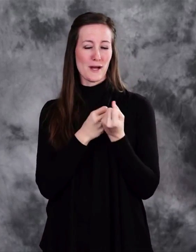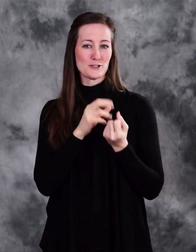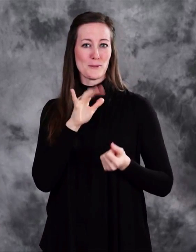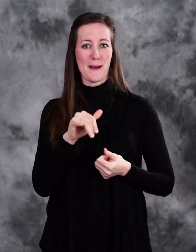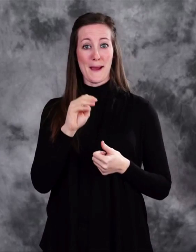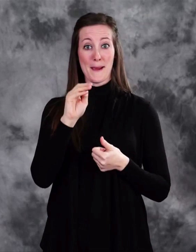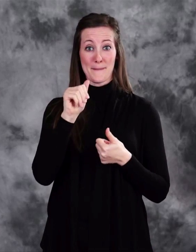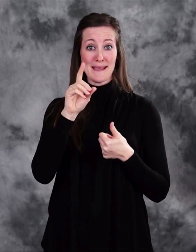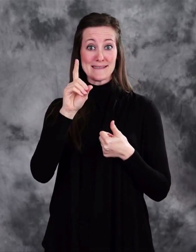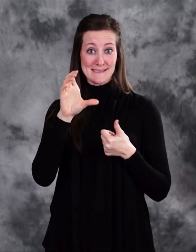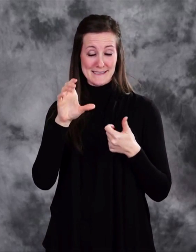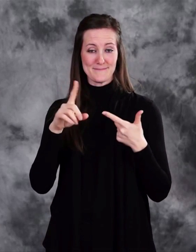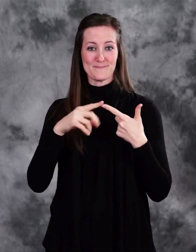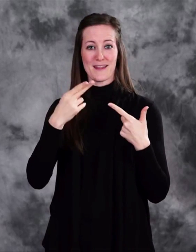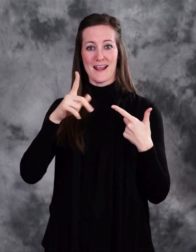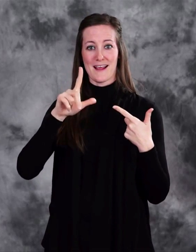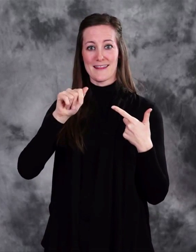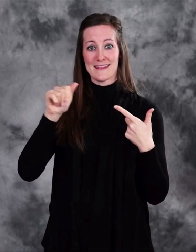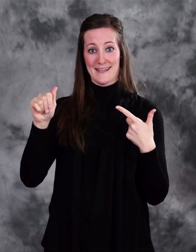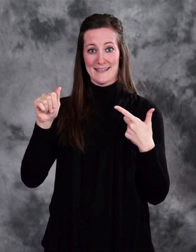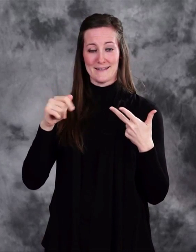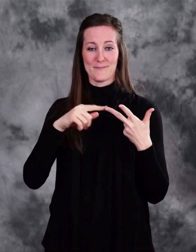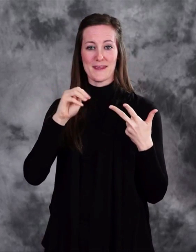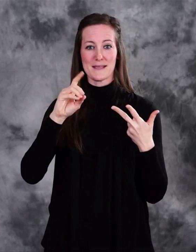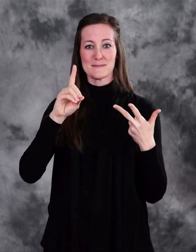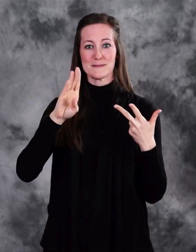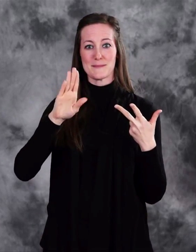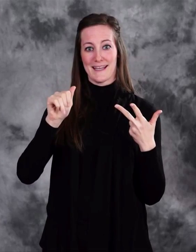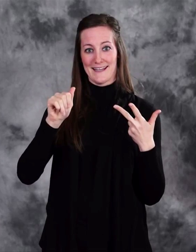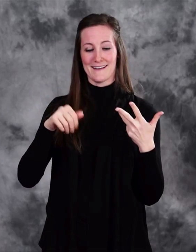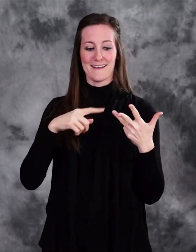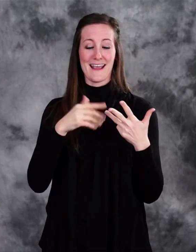MADC, HLAA, MDBA,